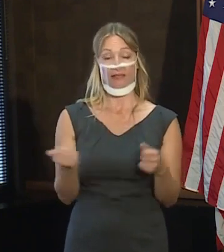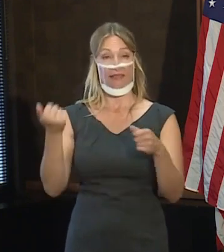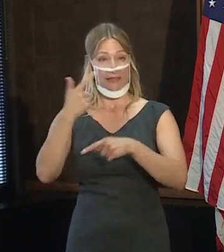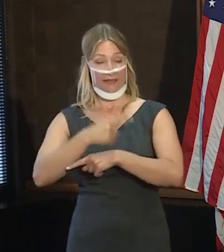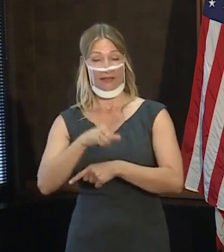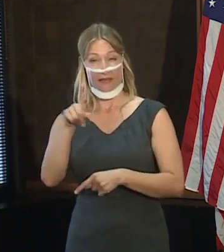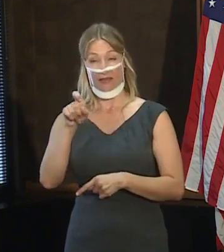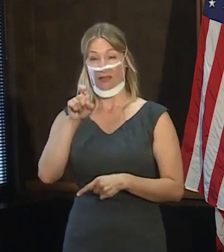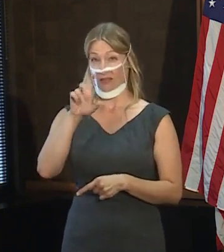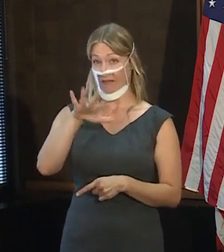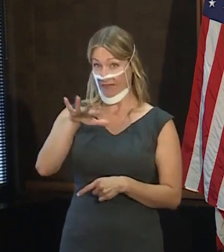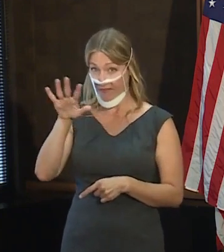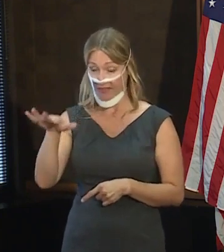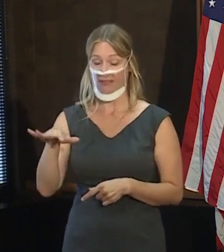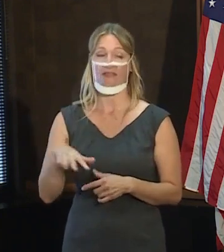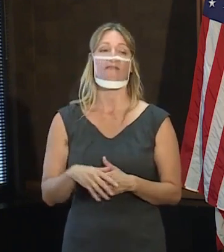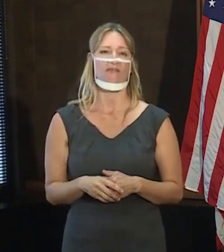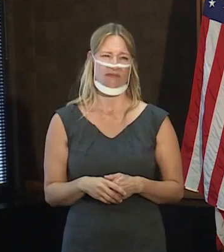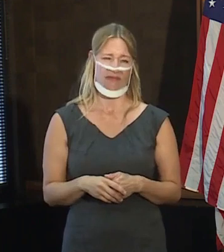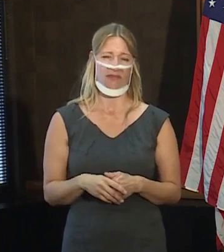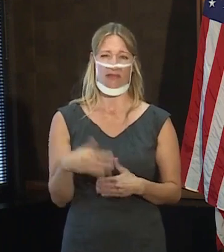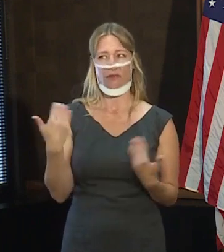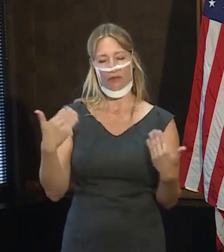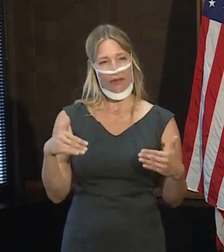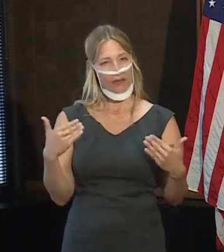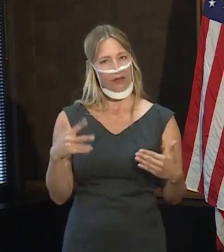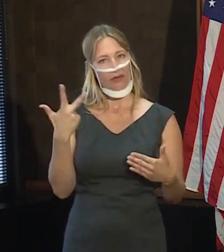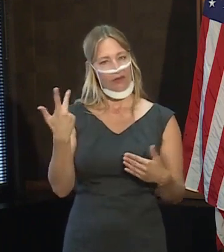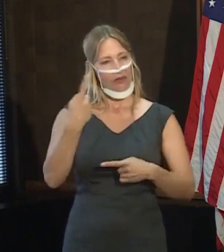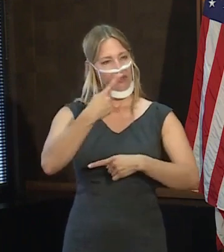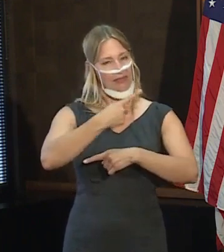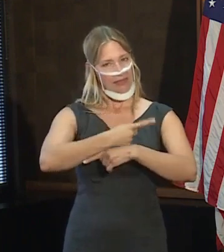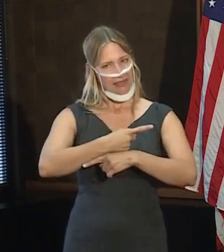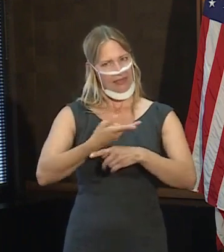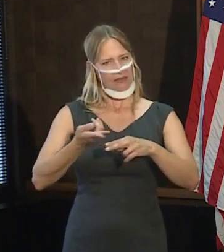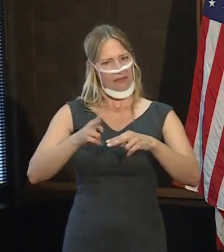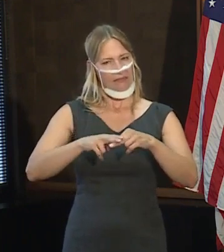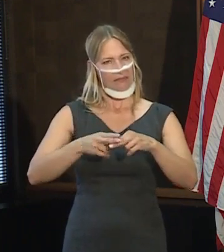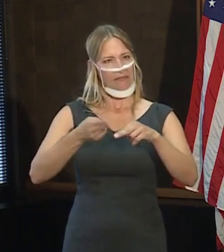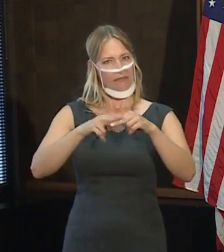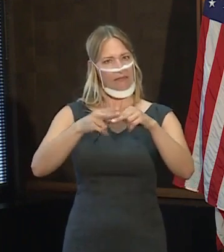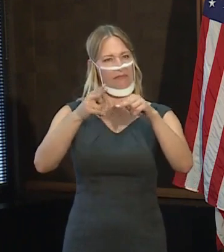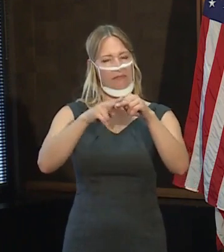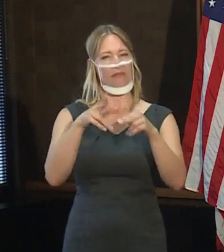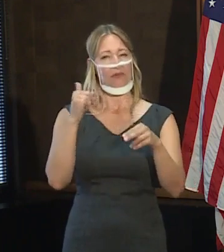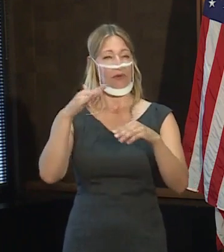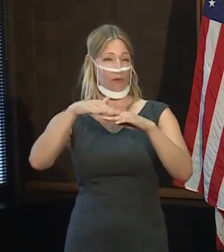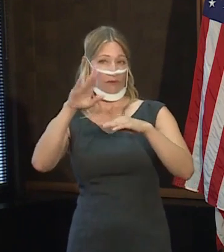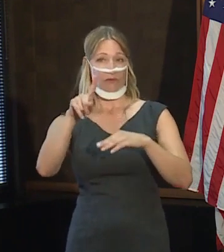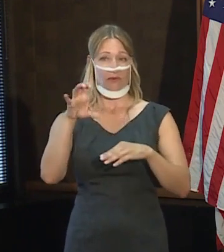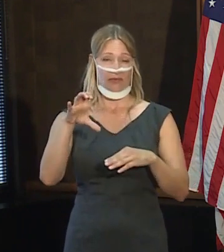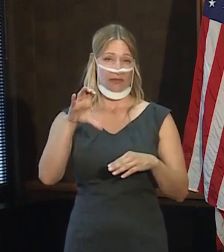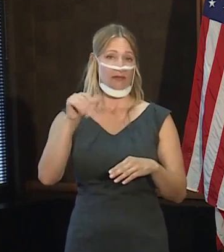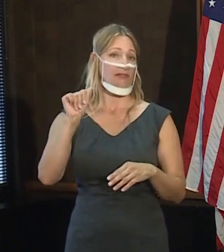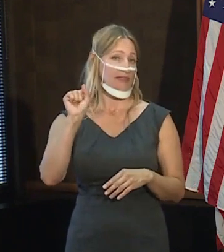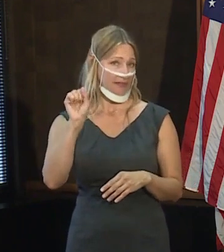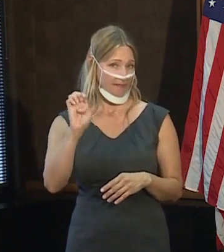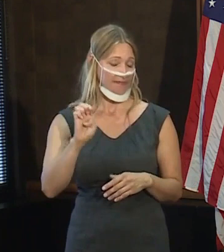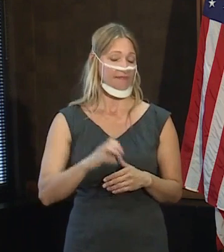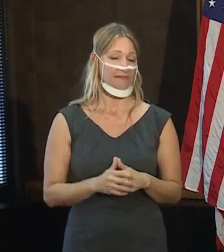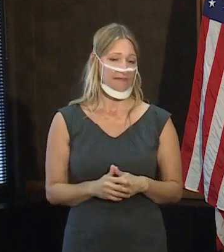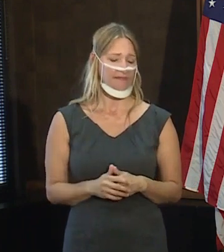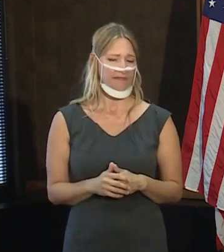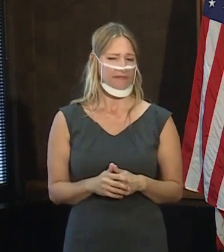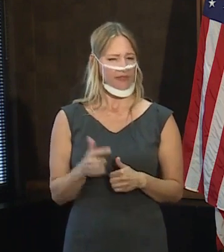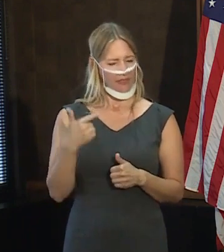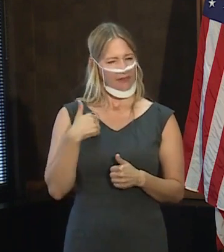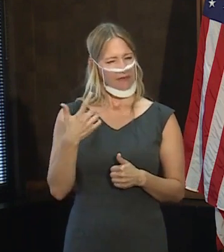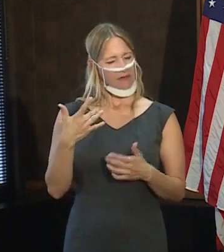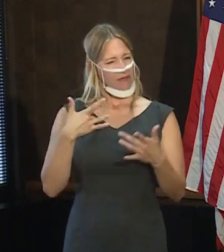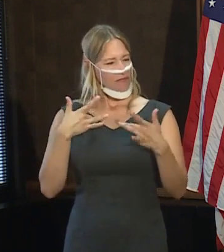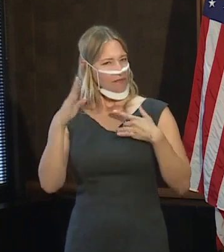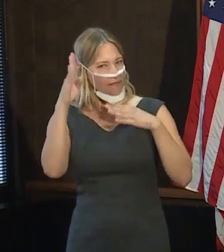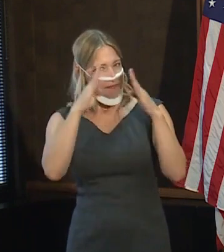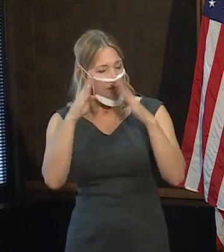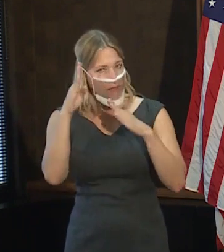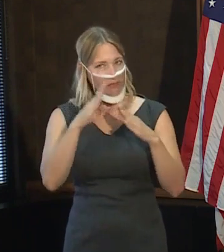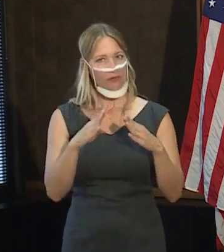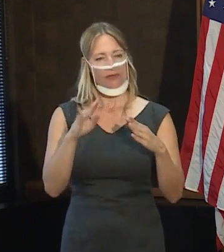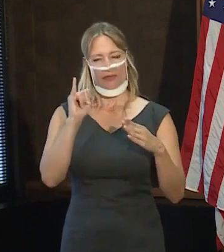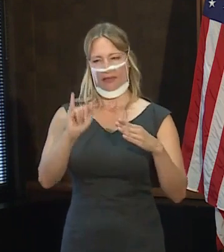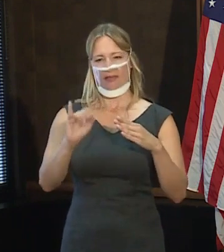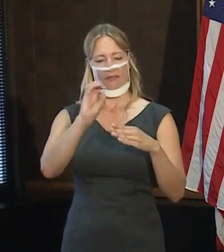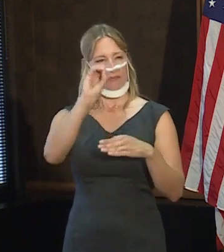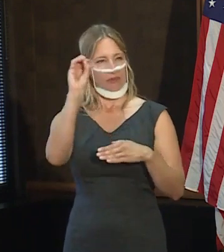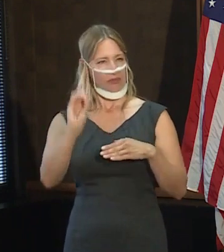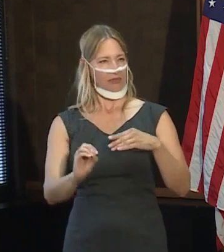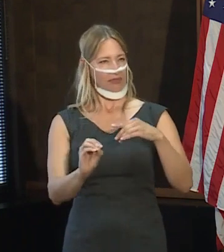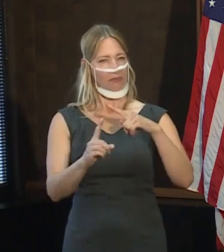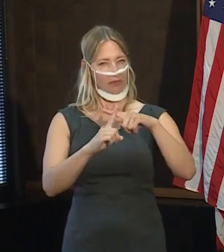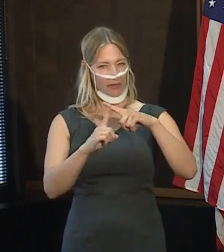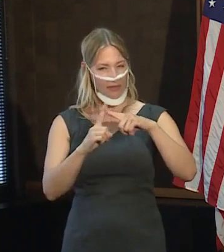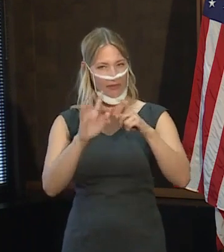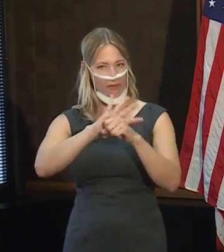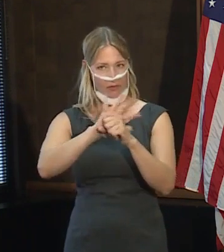WE HAD A HUNDRED AND SEVENTEEN CASES TUESDAY A HUNDRED EIGHTY AND TODAY WE ARE REPORTING A HUNDRED AND FIFTY-FIVE IT IS THREE DAYS IN A ROW WHERE WE ARE ABOVE 100 CASES.